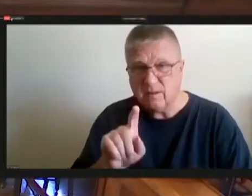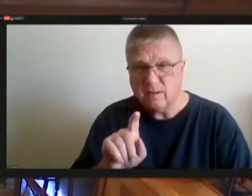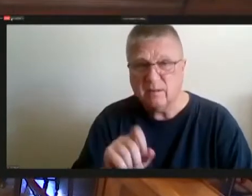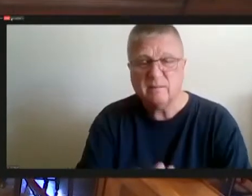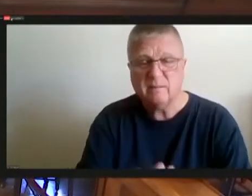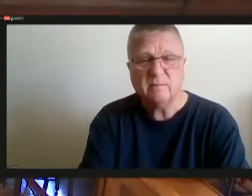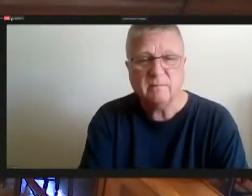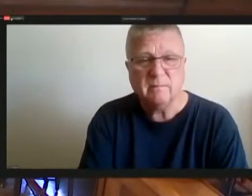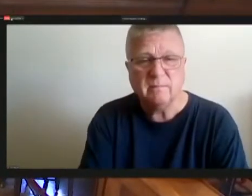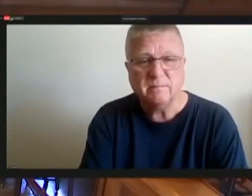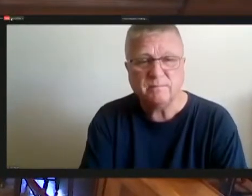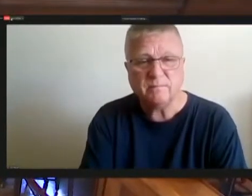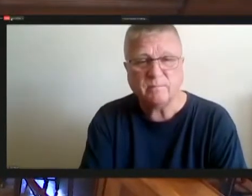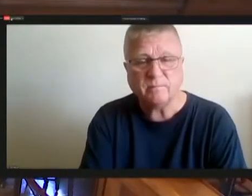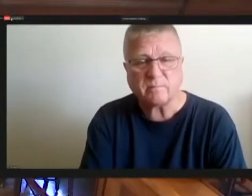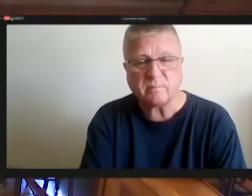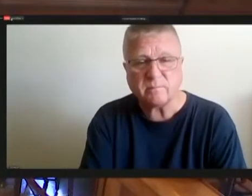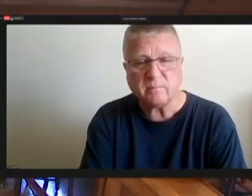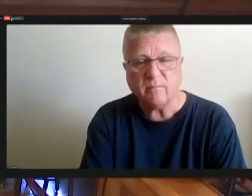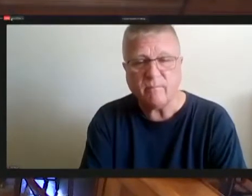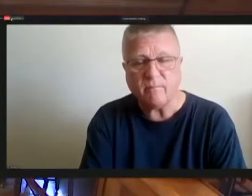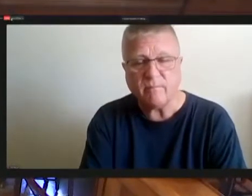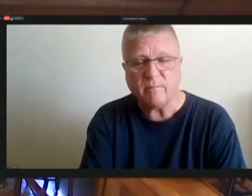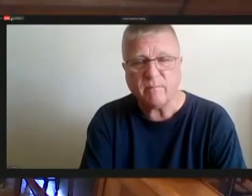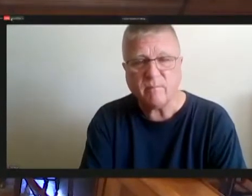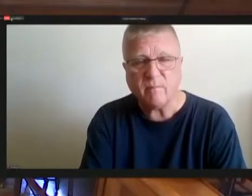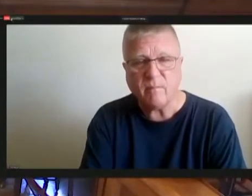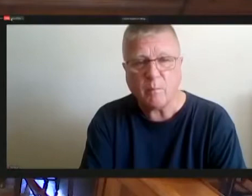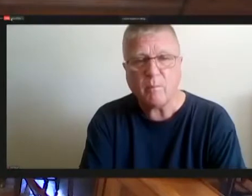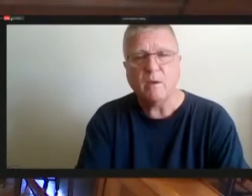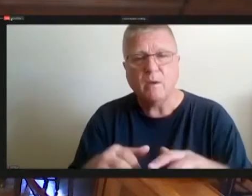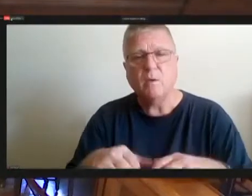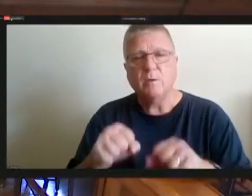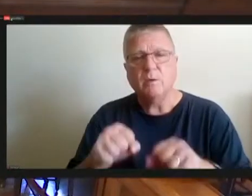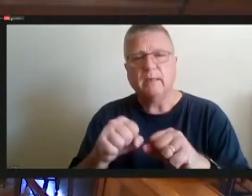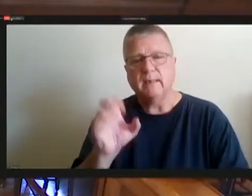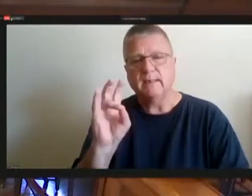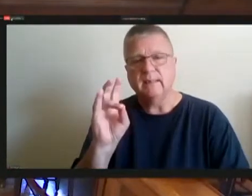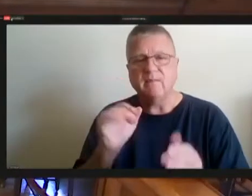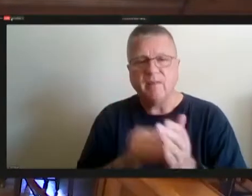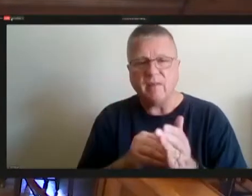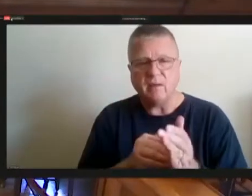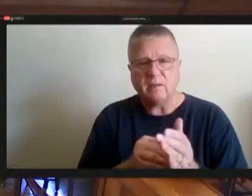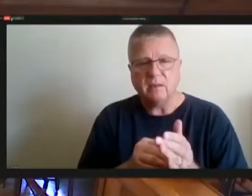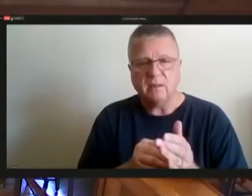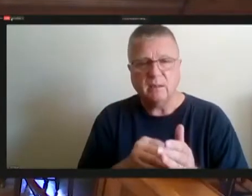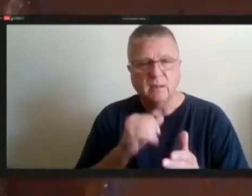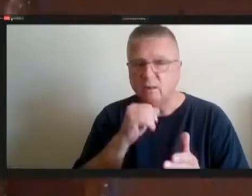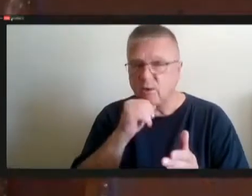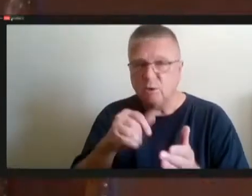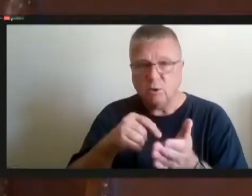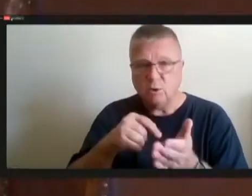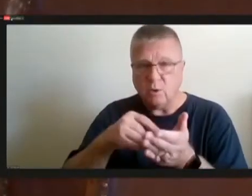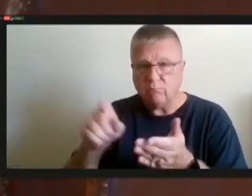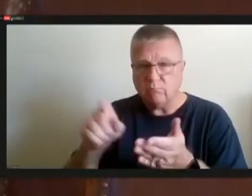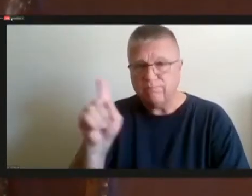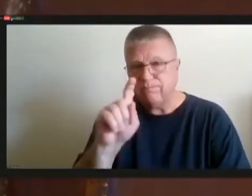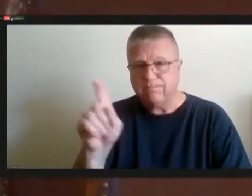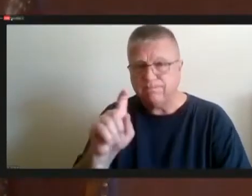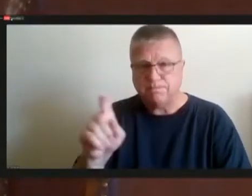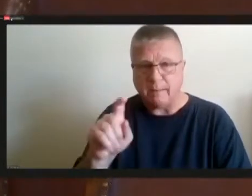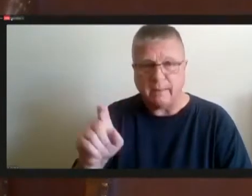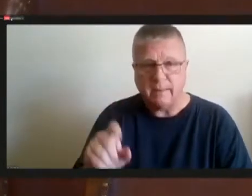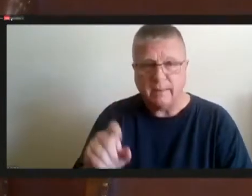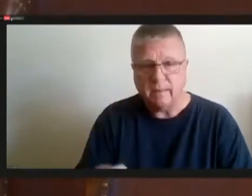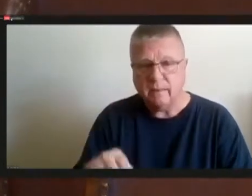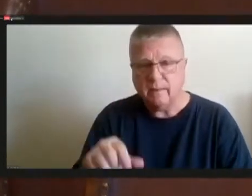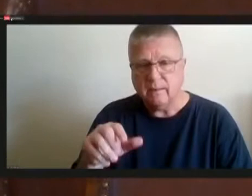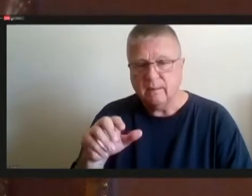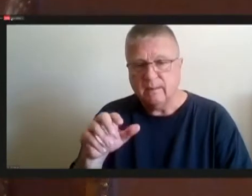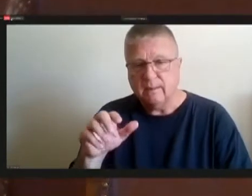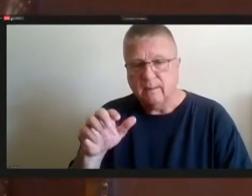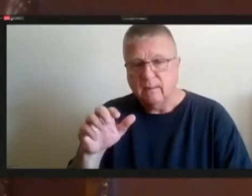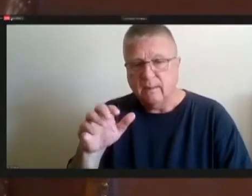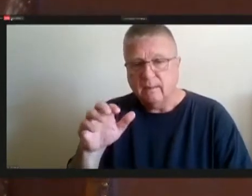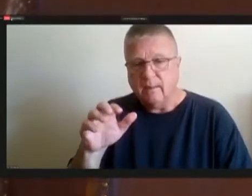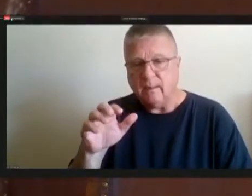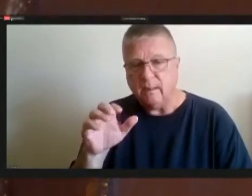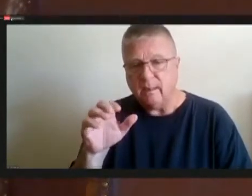Taking , and not to not paint by cng refuse packers and then she would take from to me